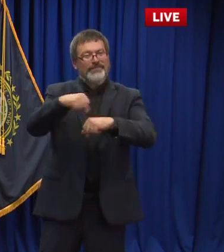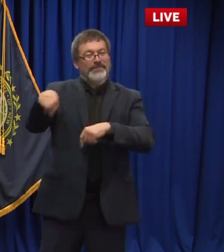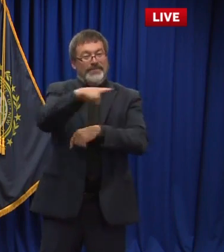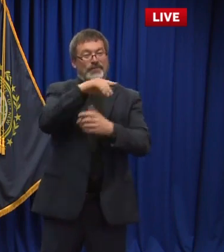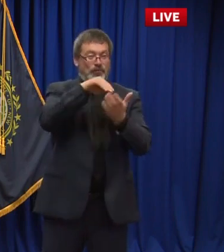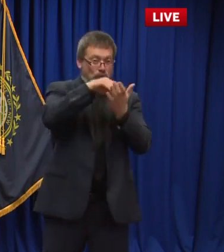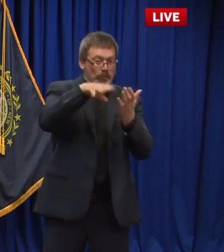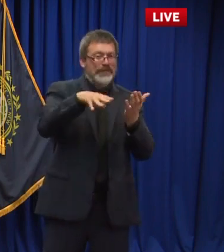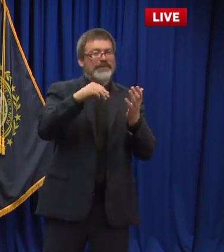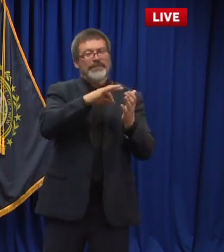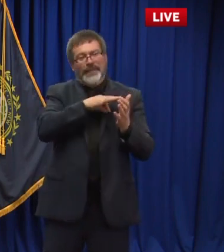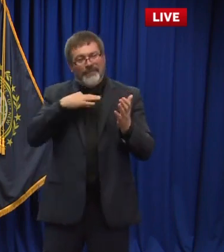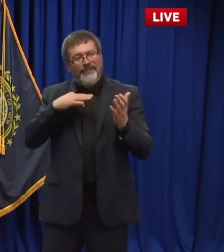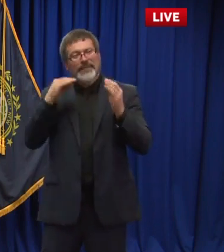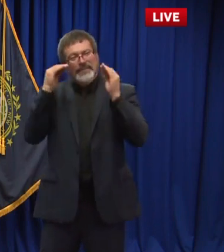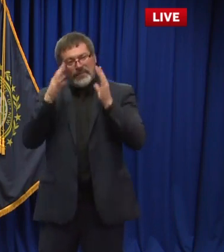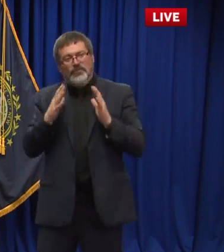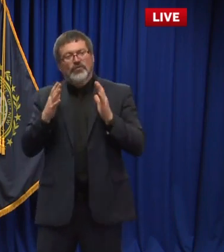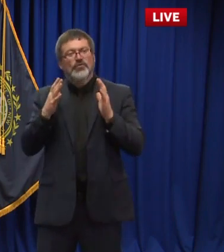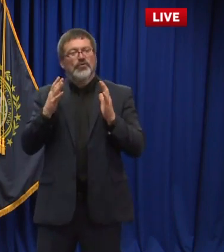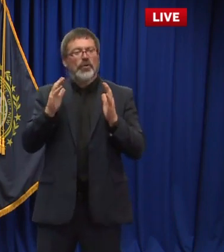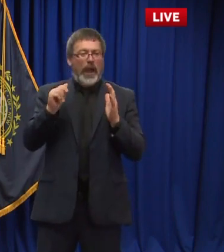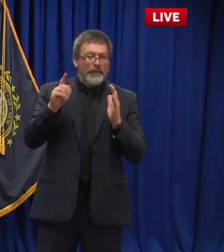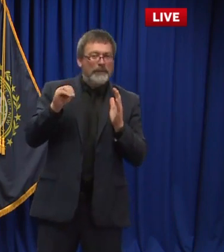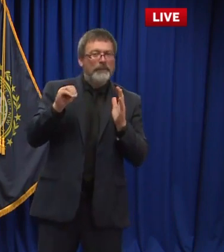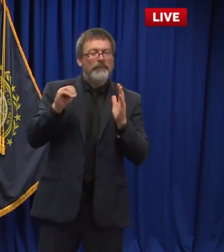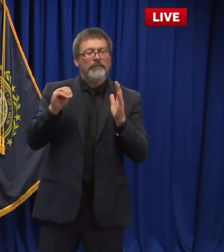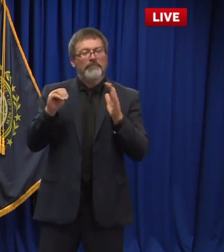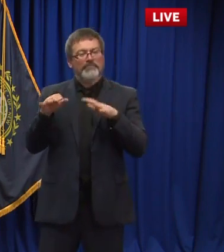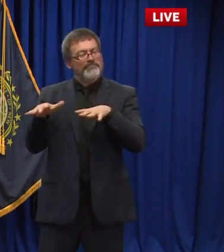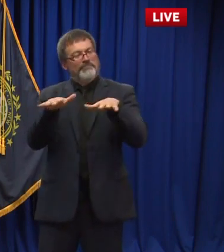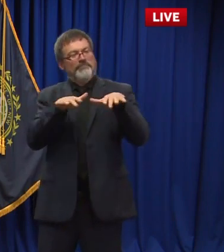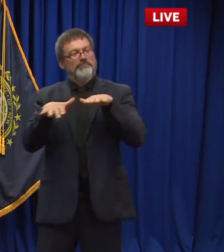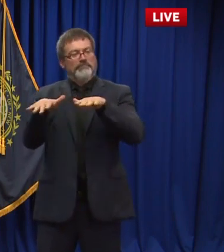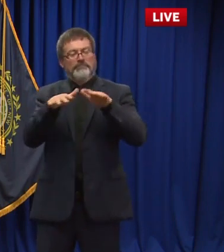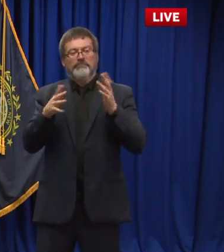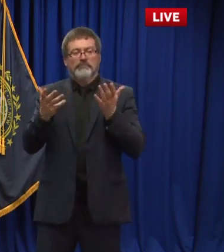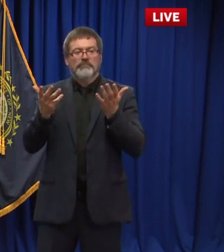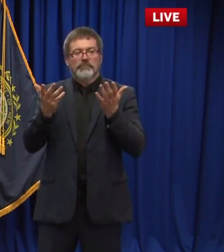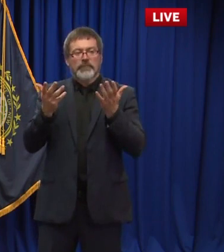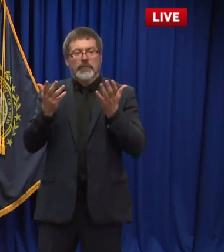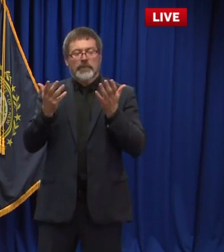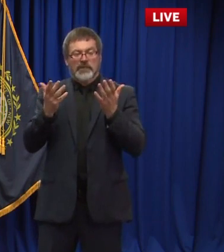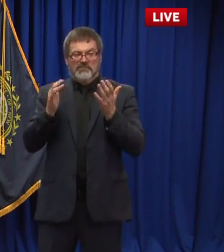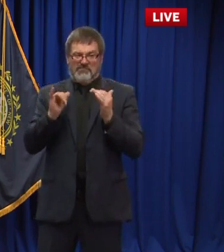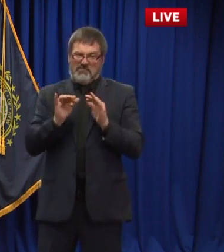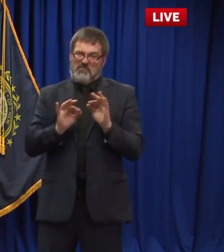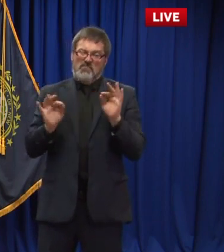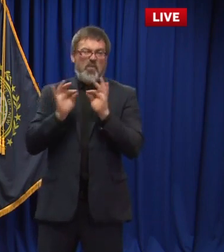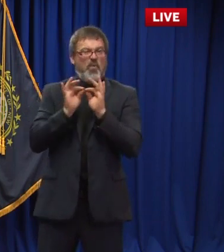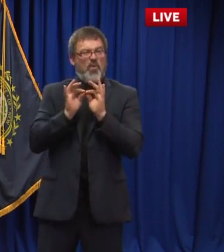PROTECTION AND PREVENT TRANSMISSION.